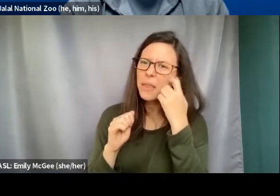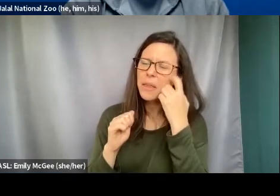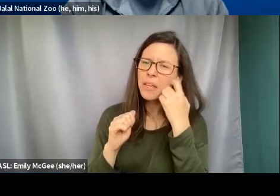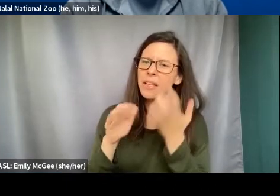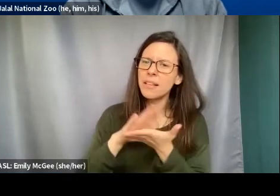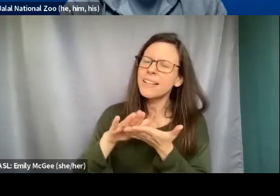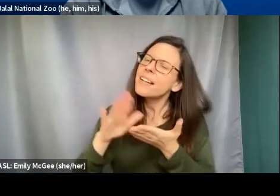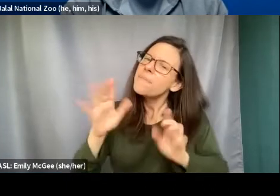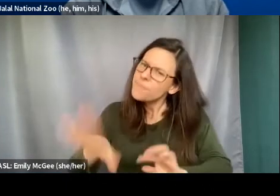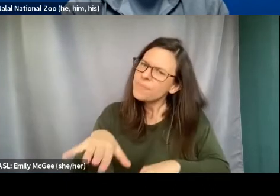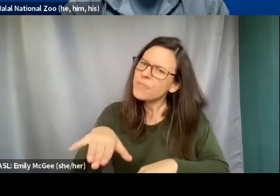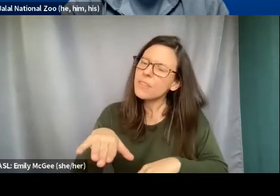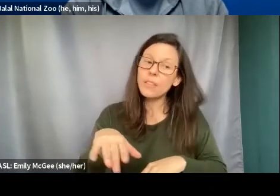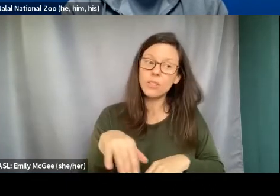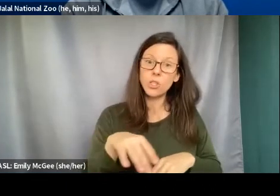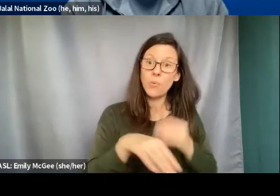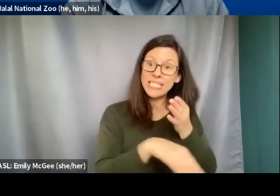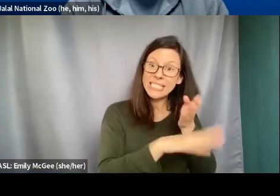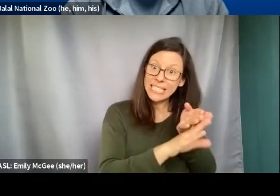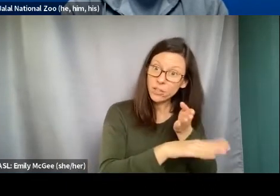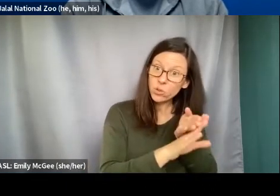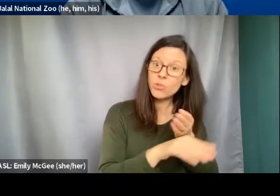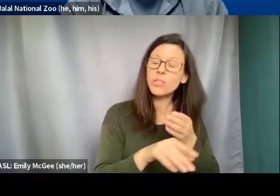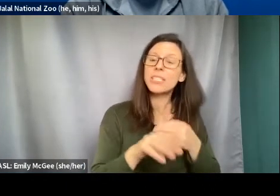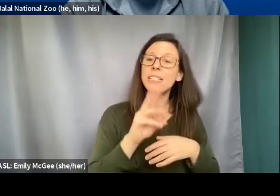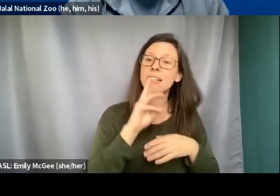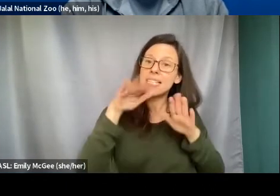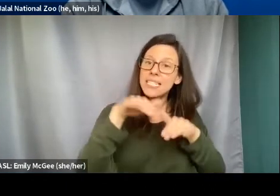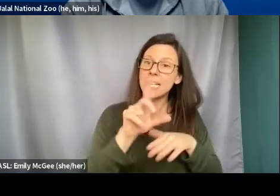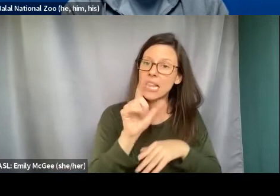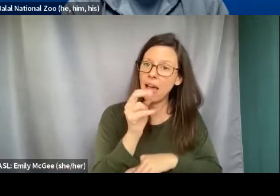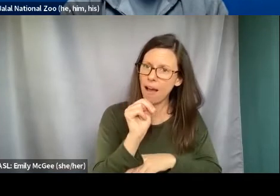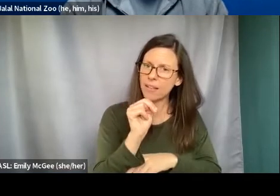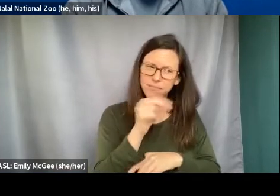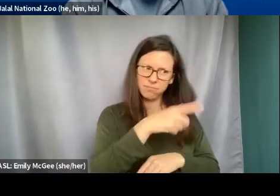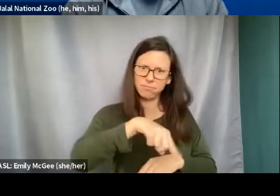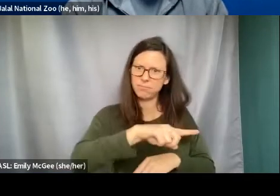You're recreating ocean water, which from my experience is rather salty. How do you replicate